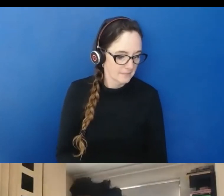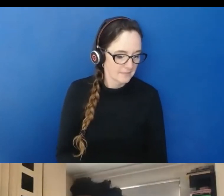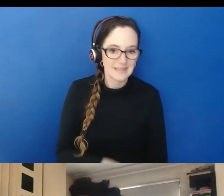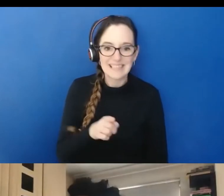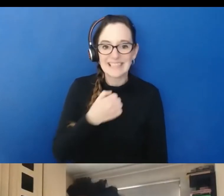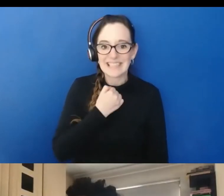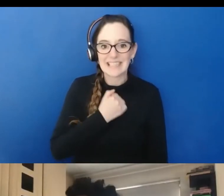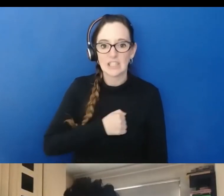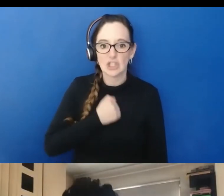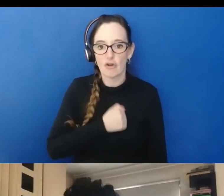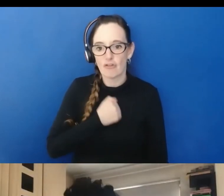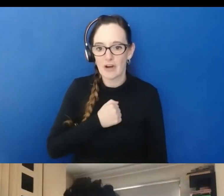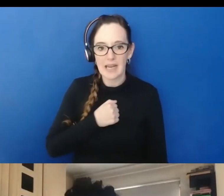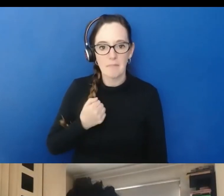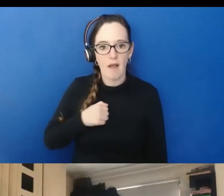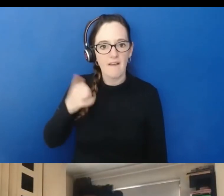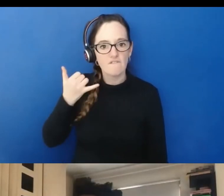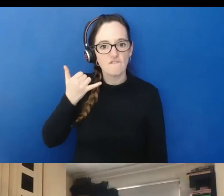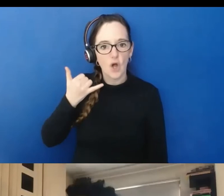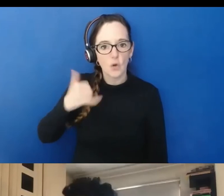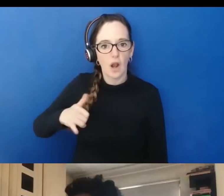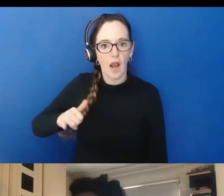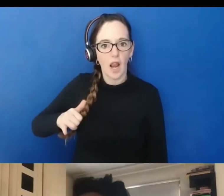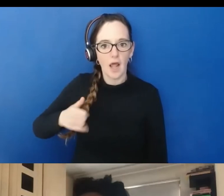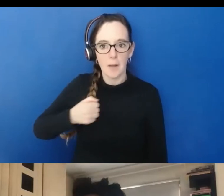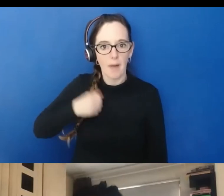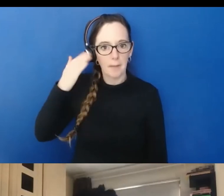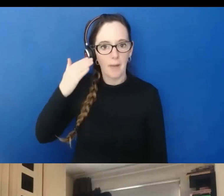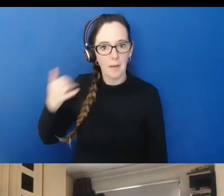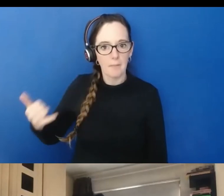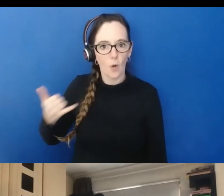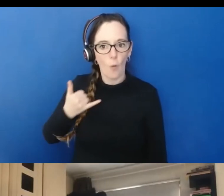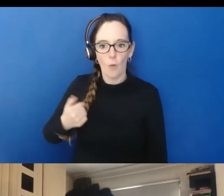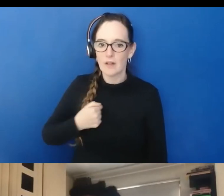silent. >> PENNY: Mums should never be silent.